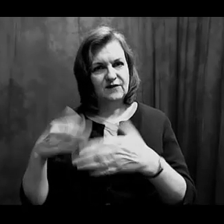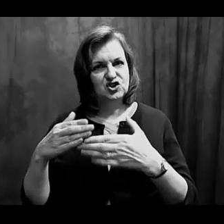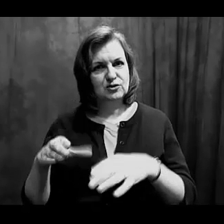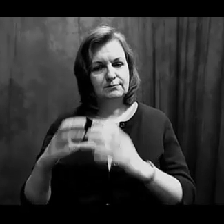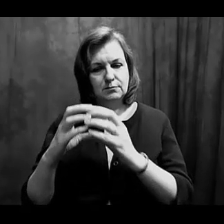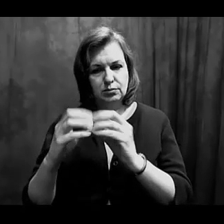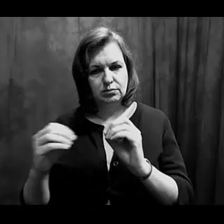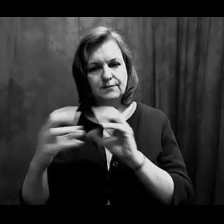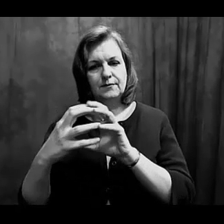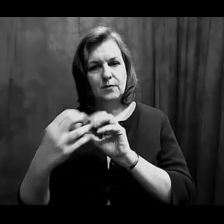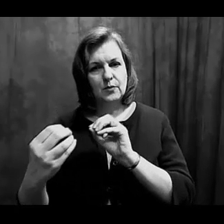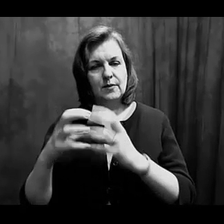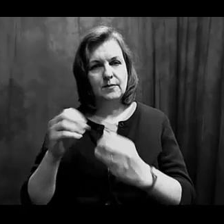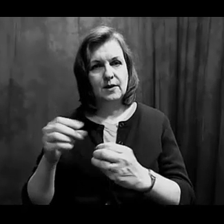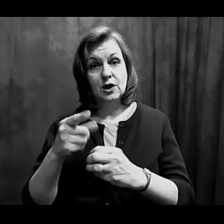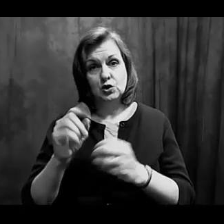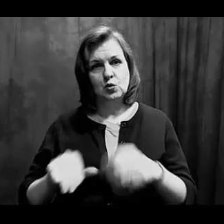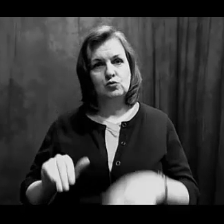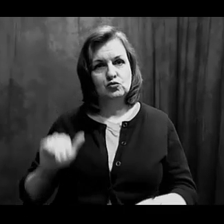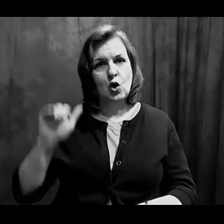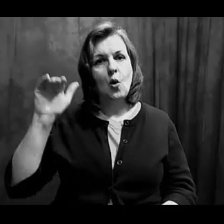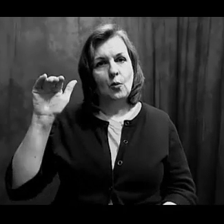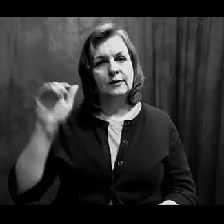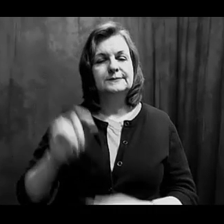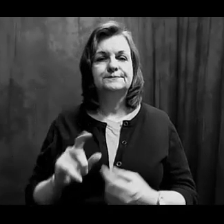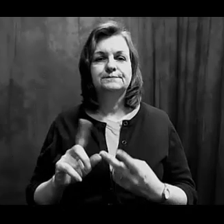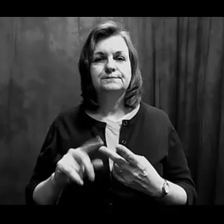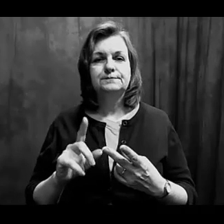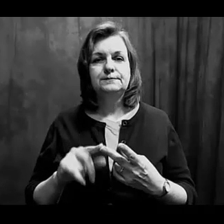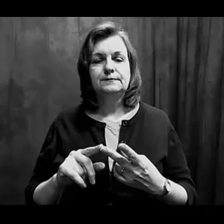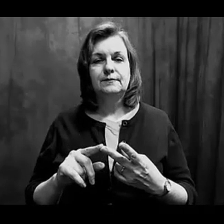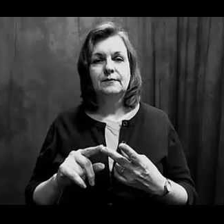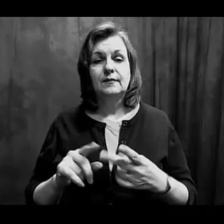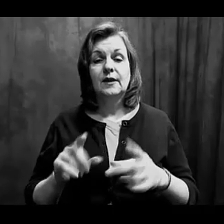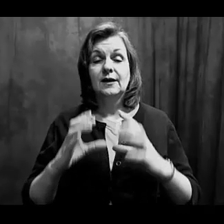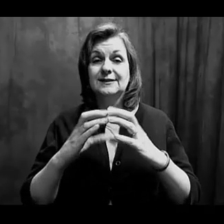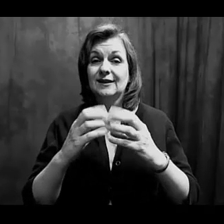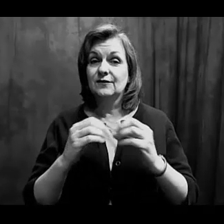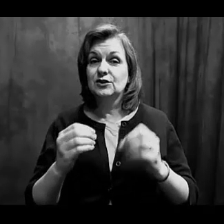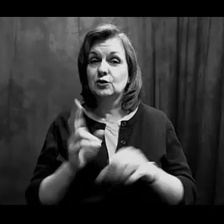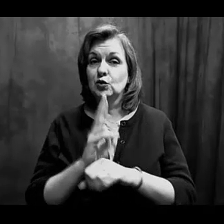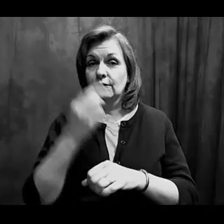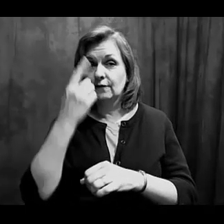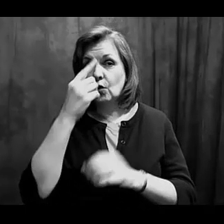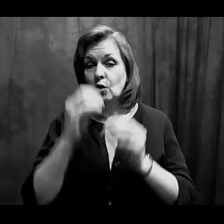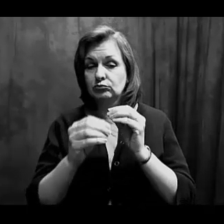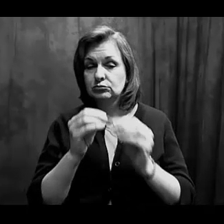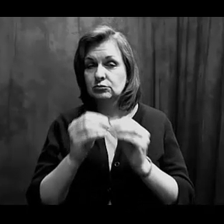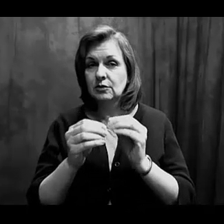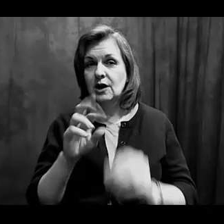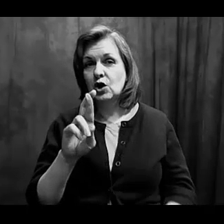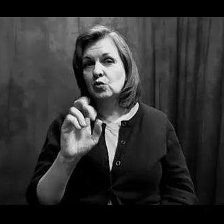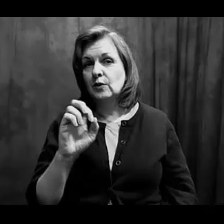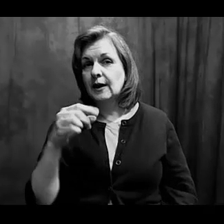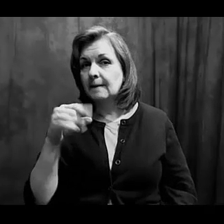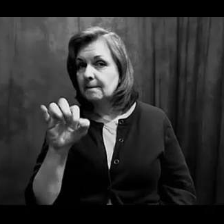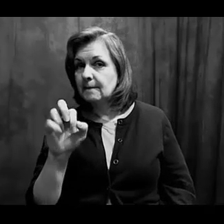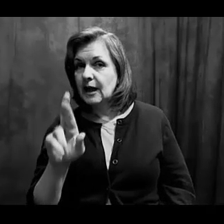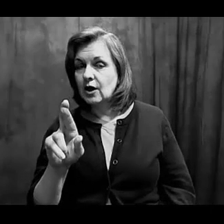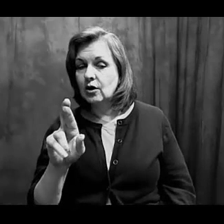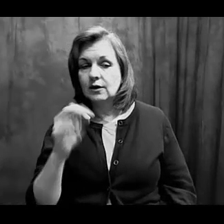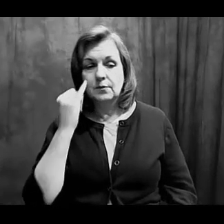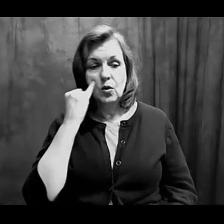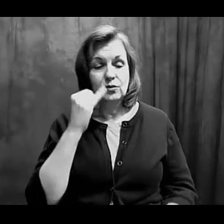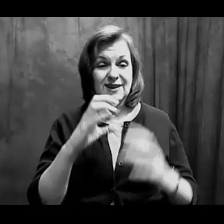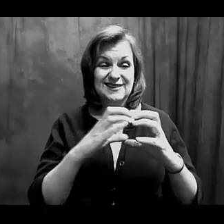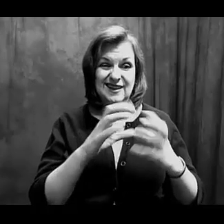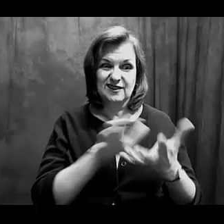and help you to grow. we can also use it for repair - if you damage a cell or replace a cell